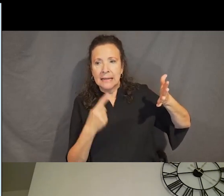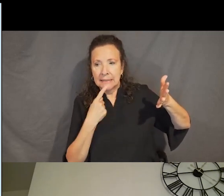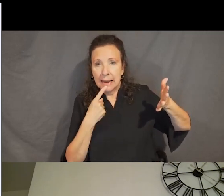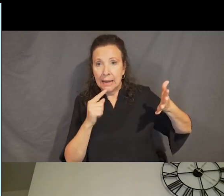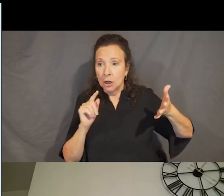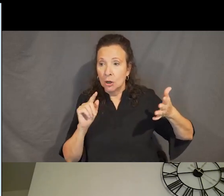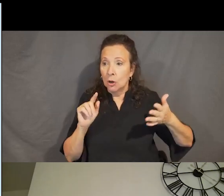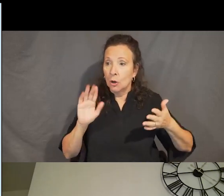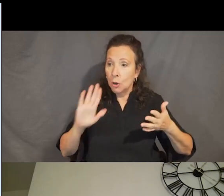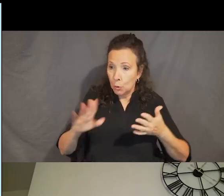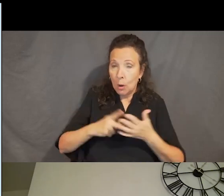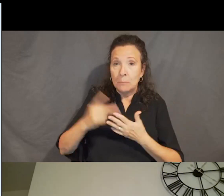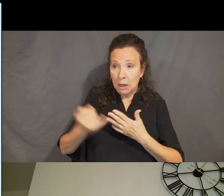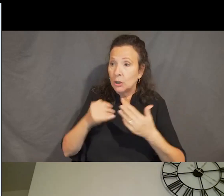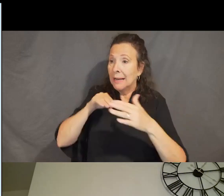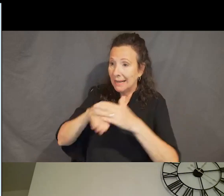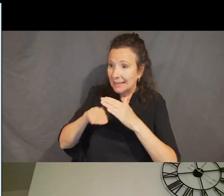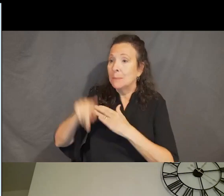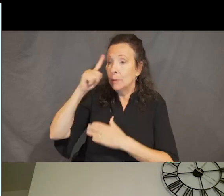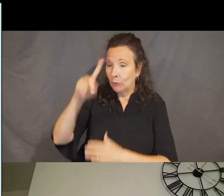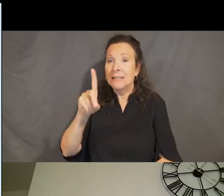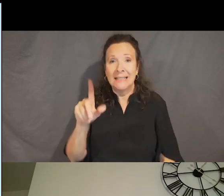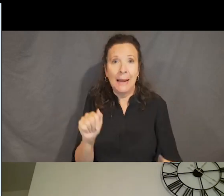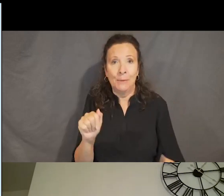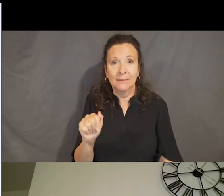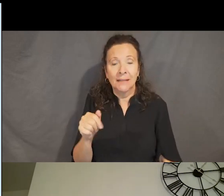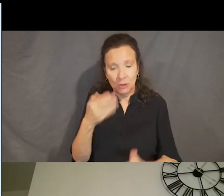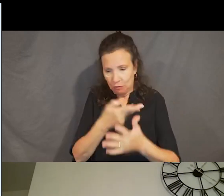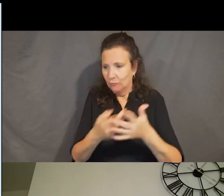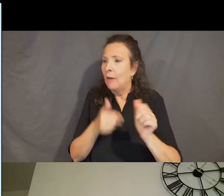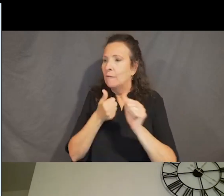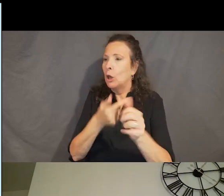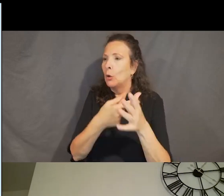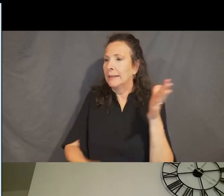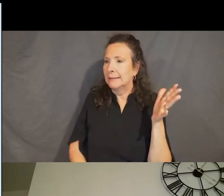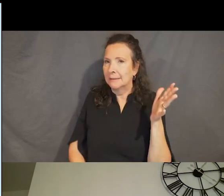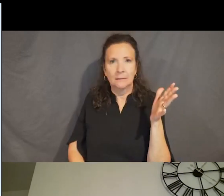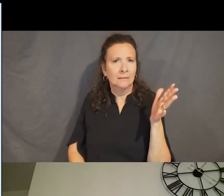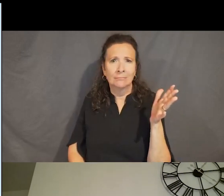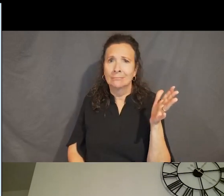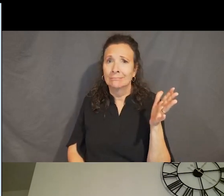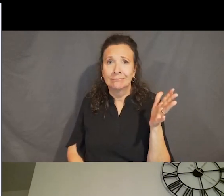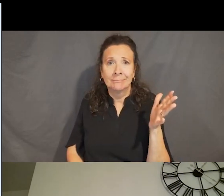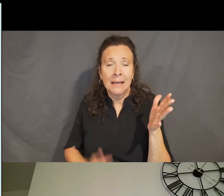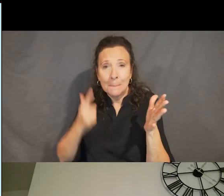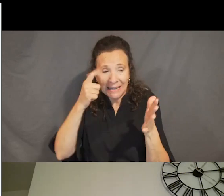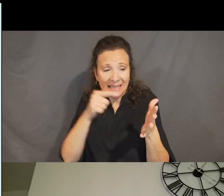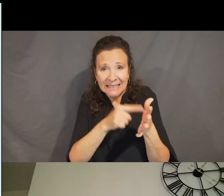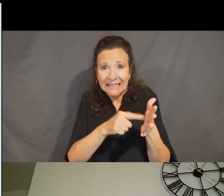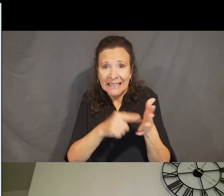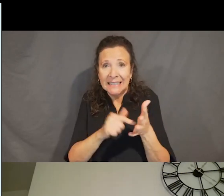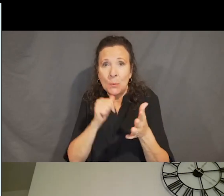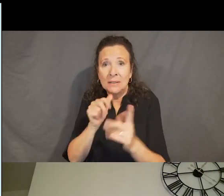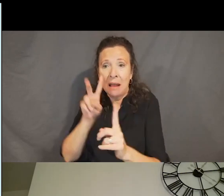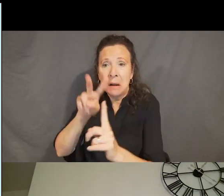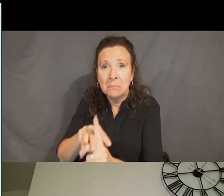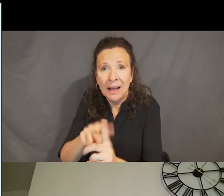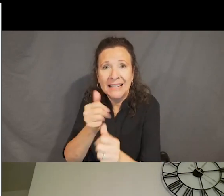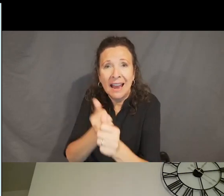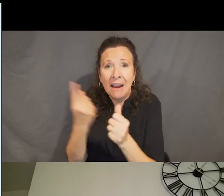to disabled people since it won't likely address all of the needs of your audience. So today I am